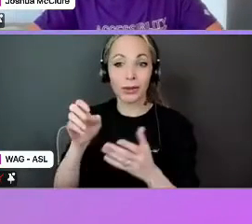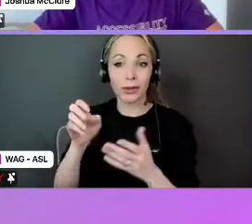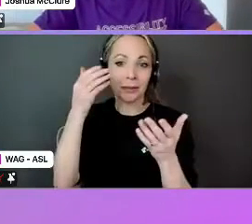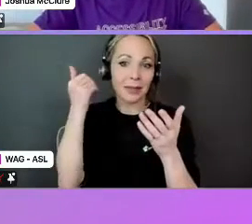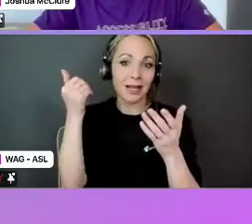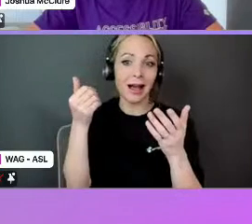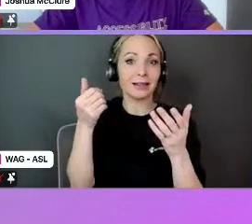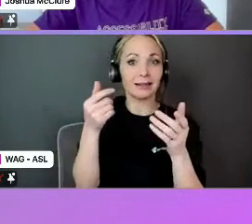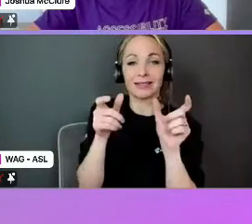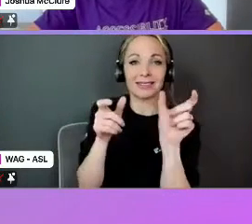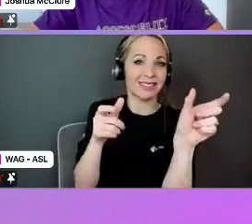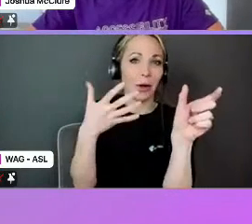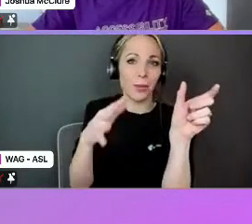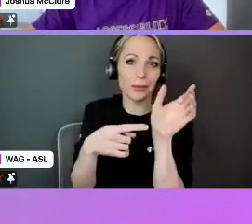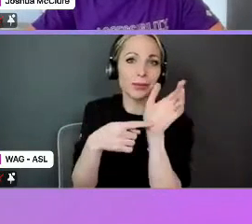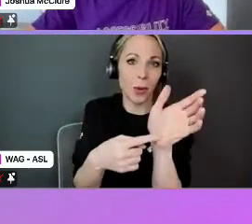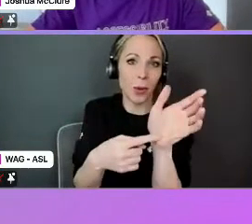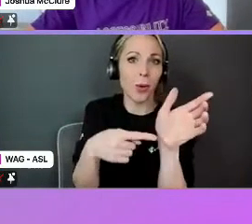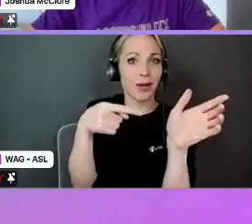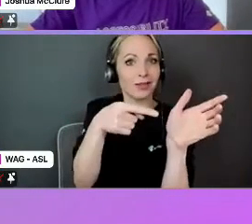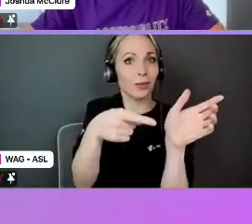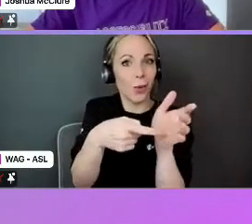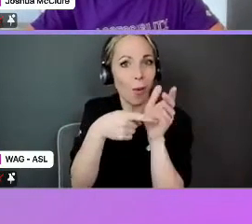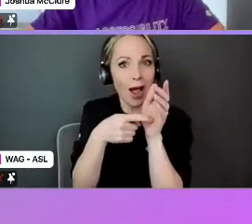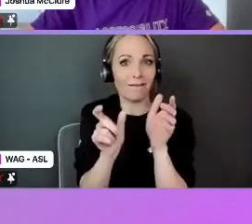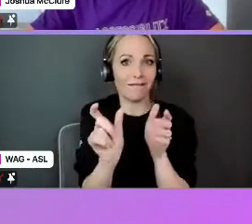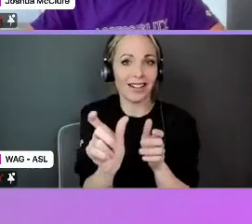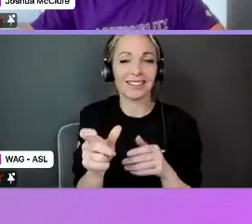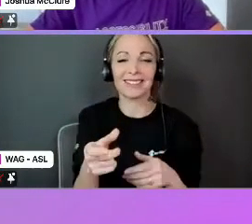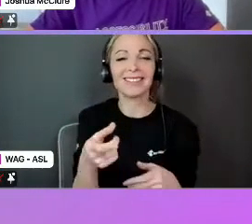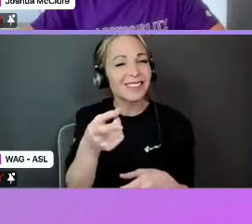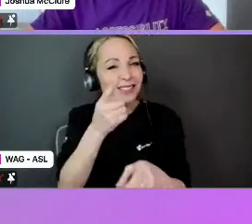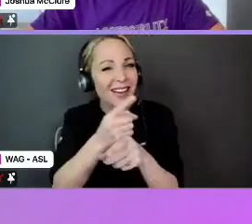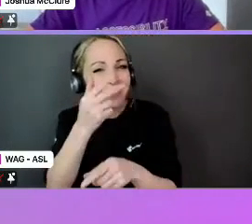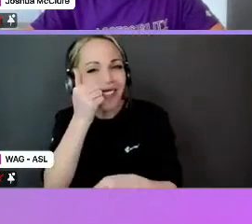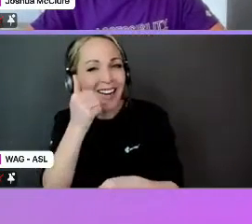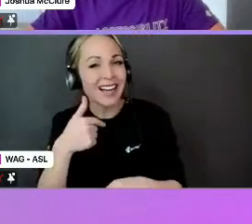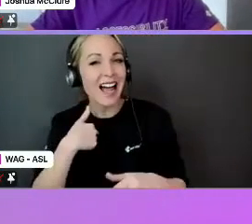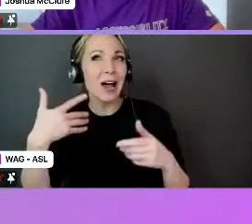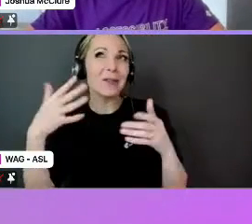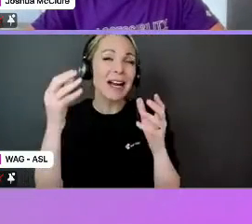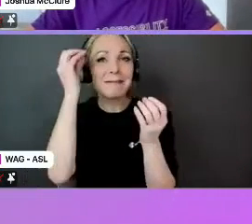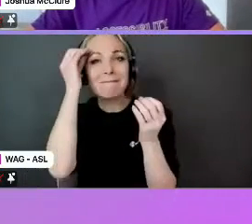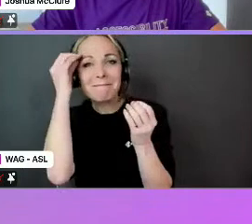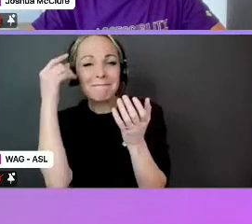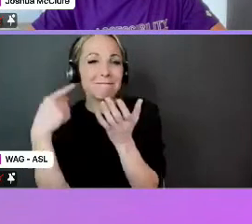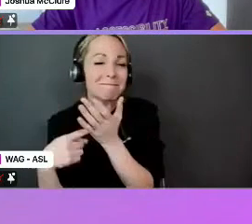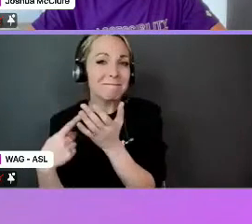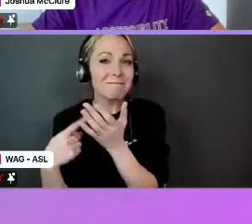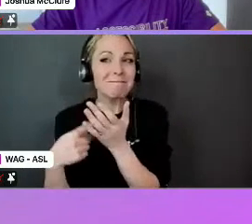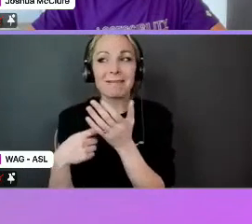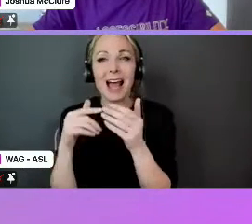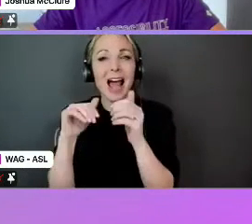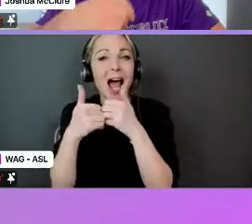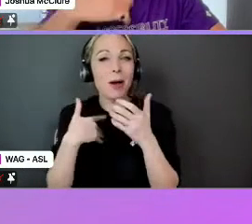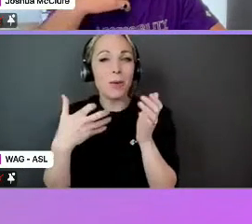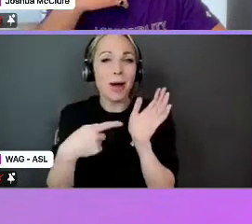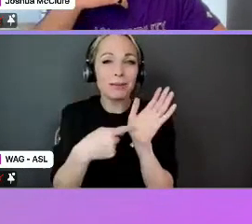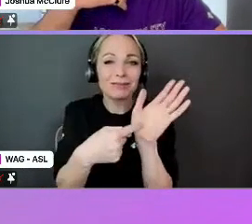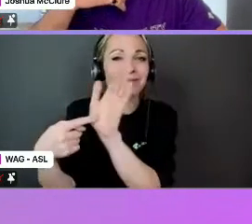required attribute is required? Bam yes. So it's funny I actually had a discussion about which way I